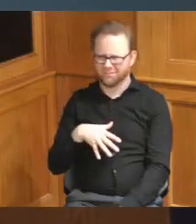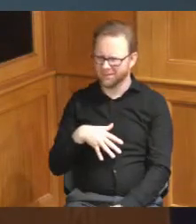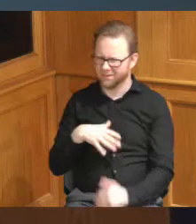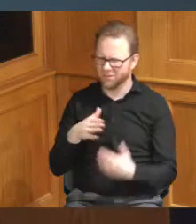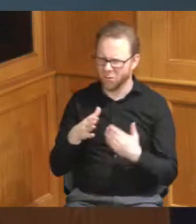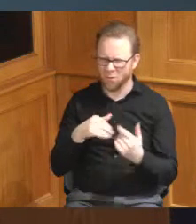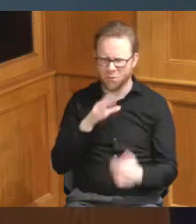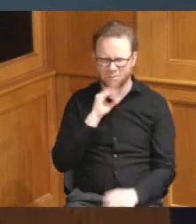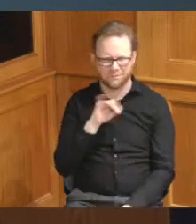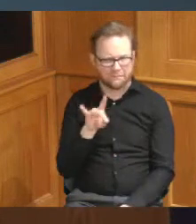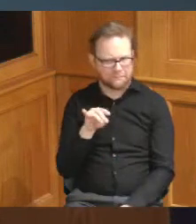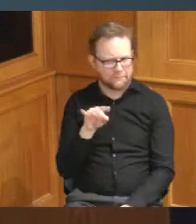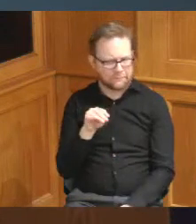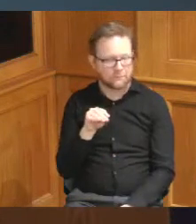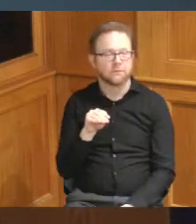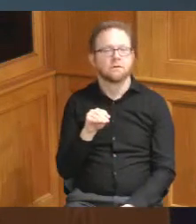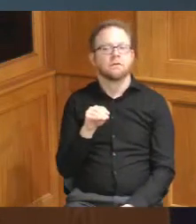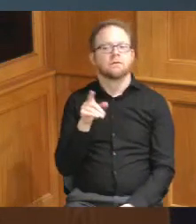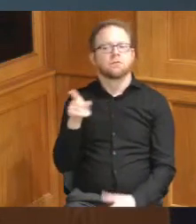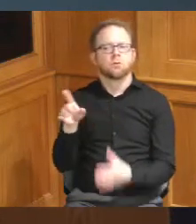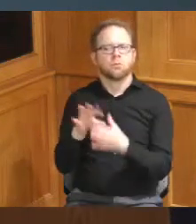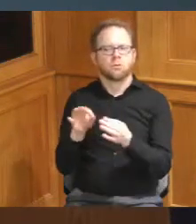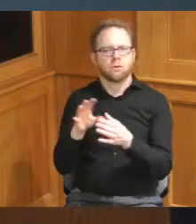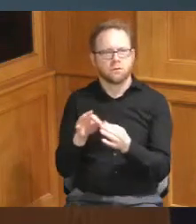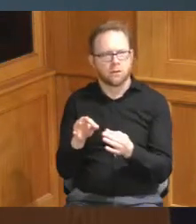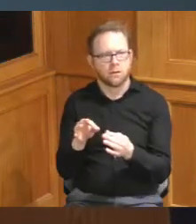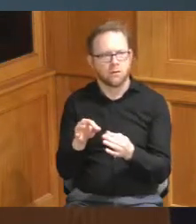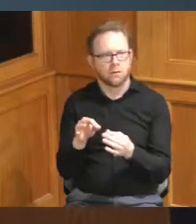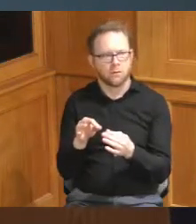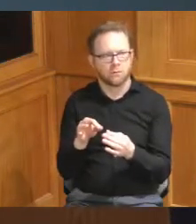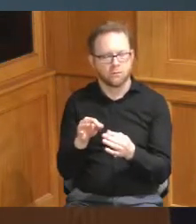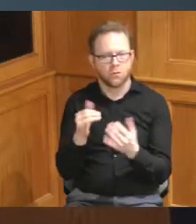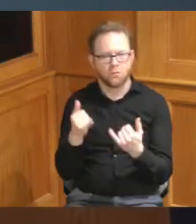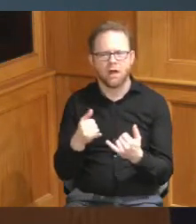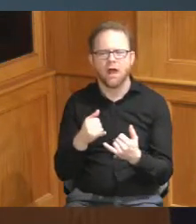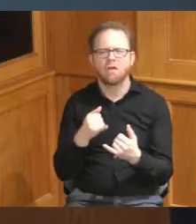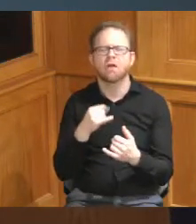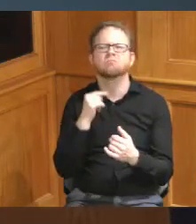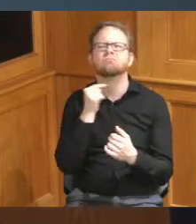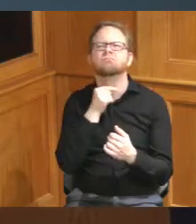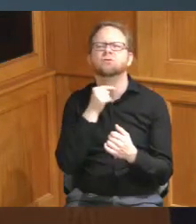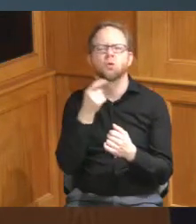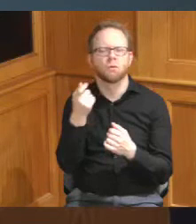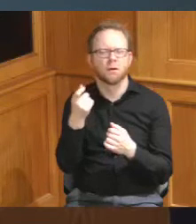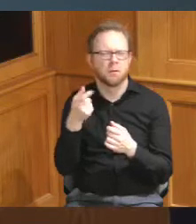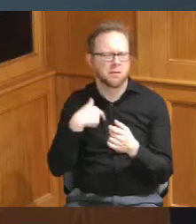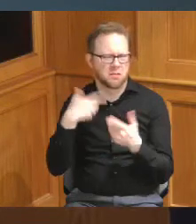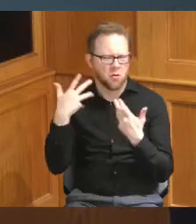now and he said all he has now is kind of a sore throat because he made sure he took all the shots